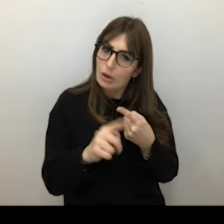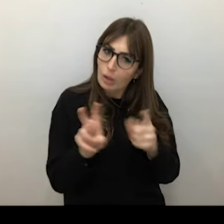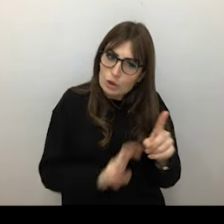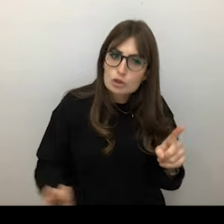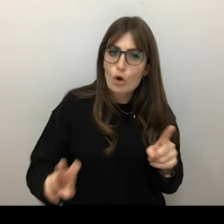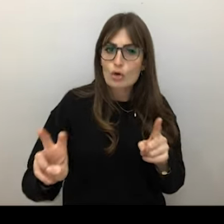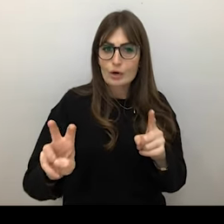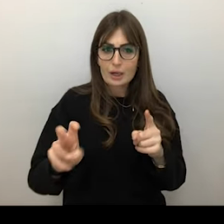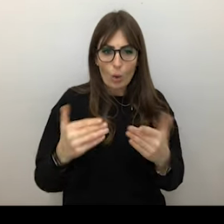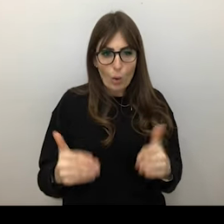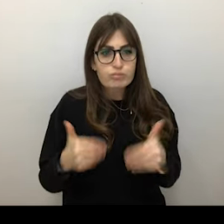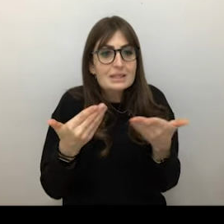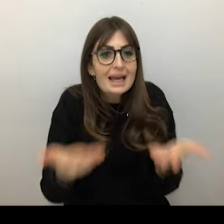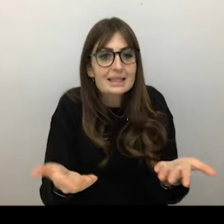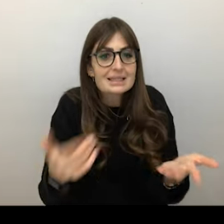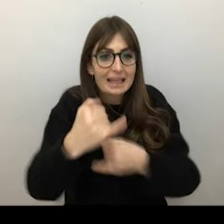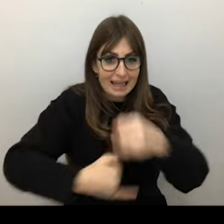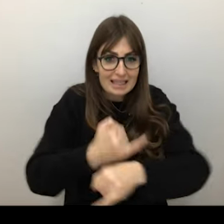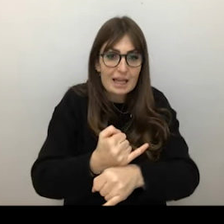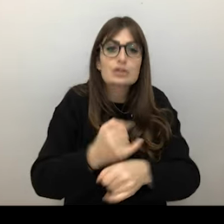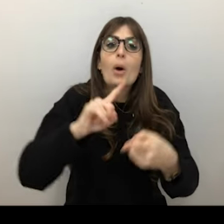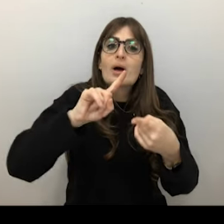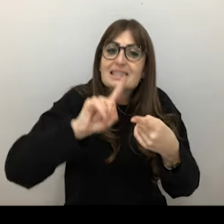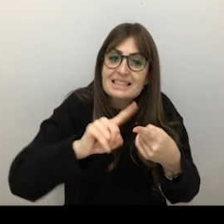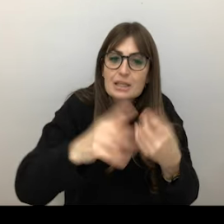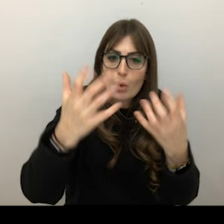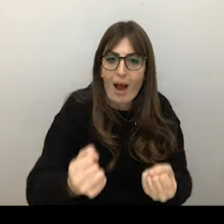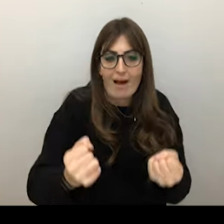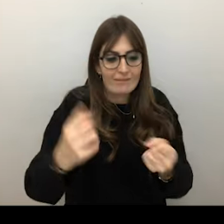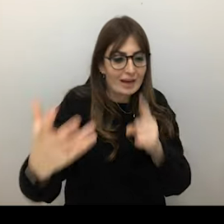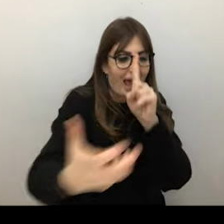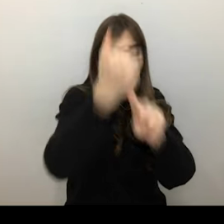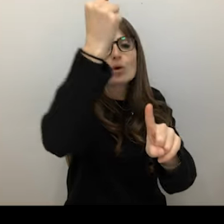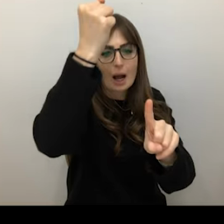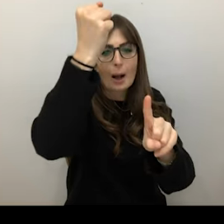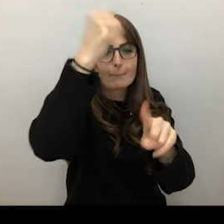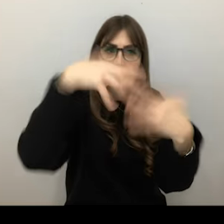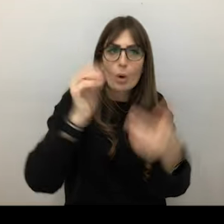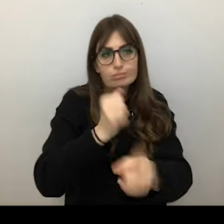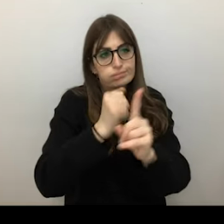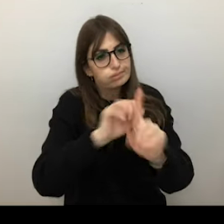or touring international must also have an outcome, an impact for Australian audiences. Nikki.